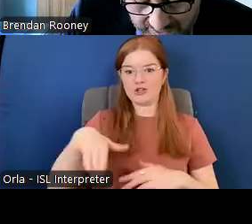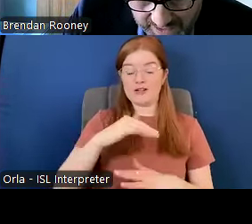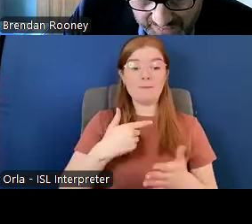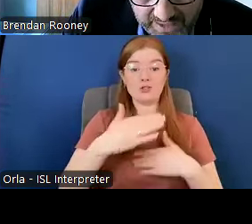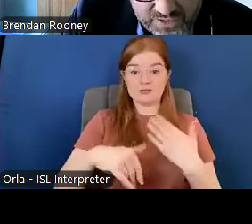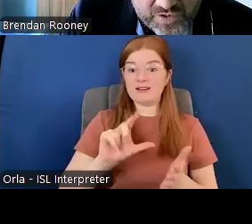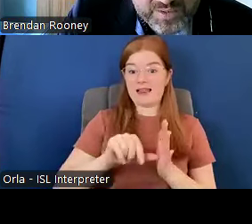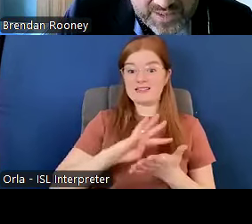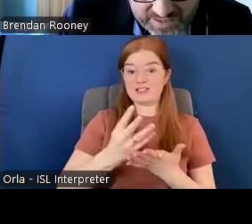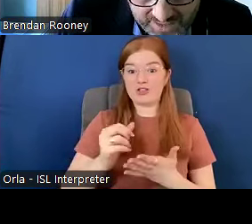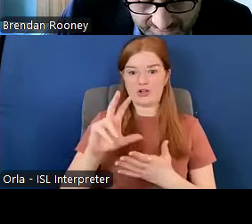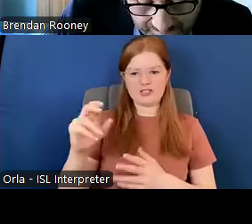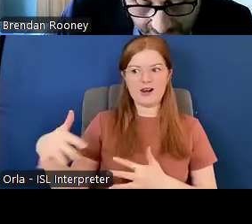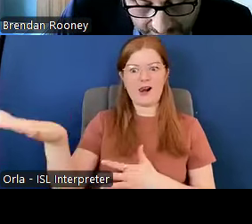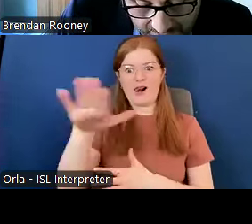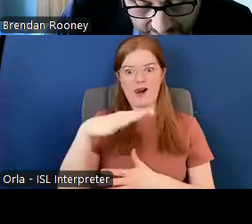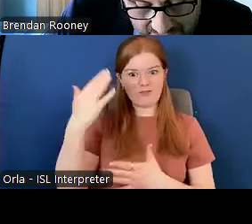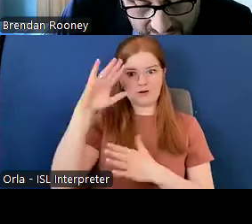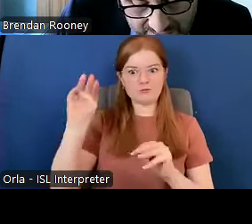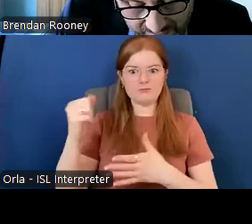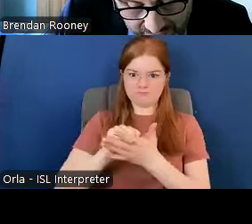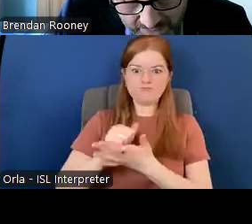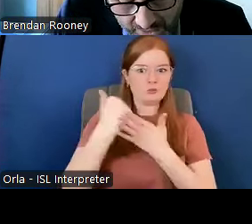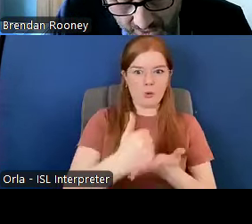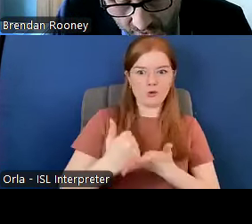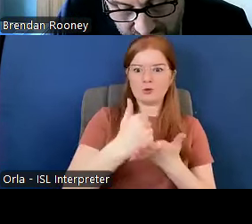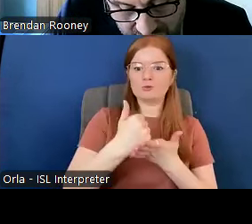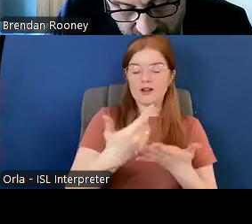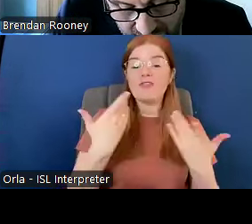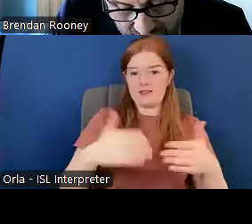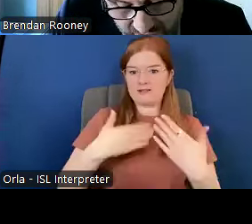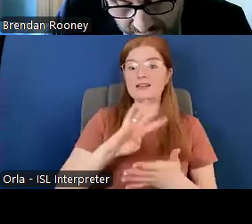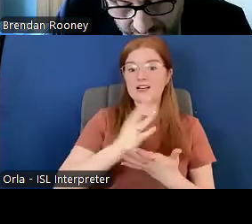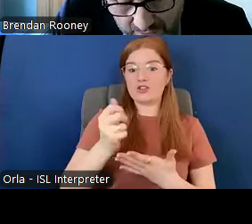receiving the endorsement of the state. In 1937 Hone received a commission from the